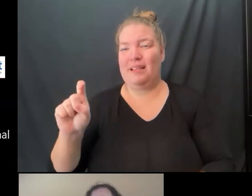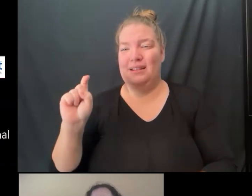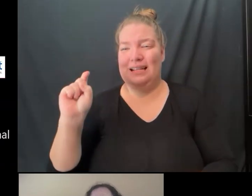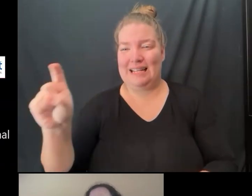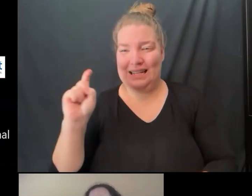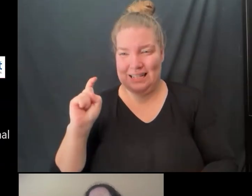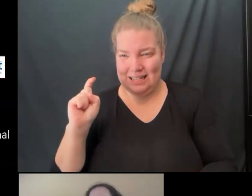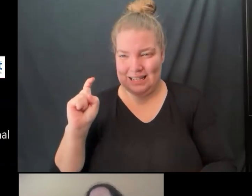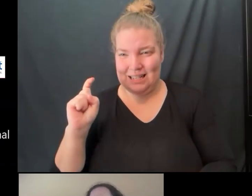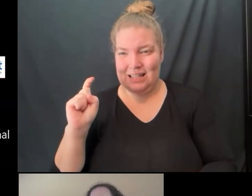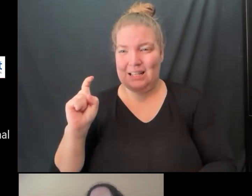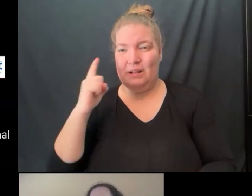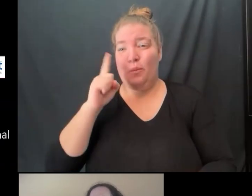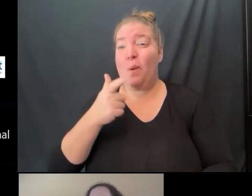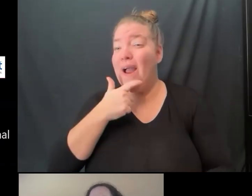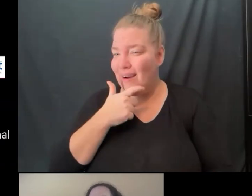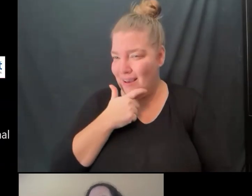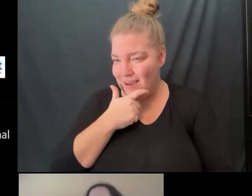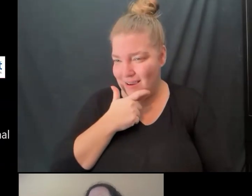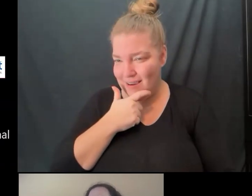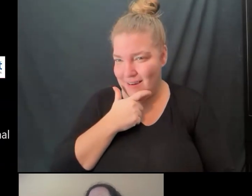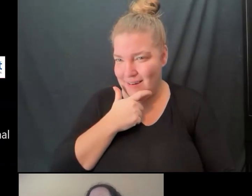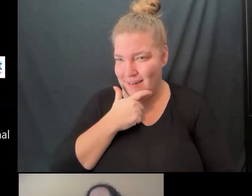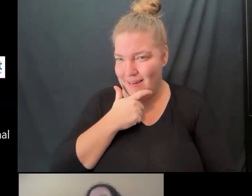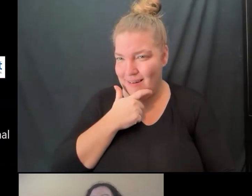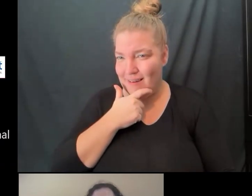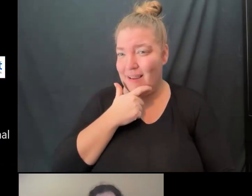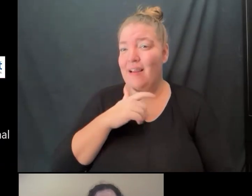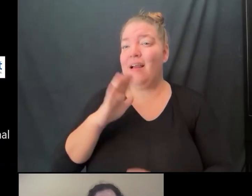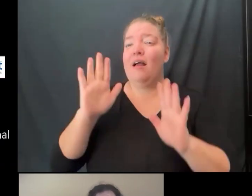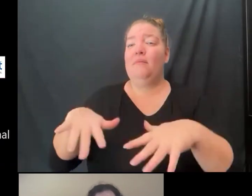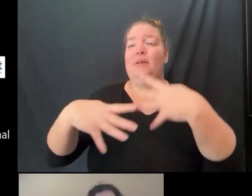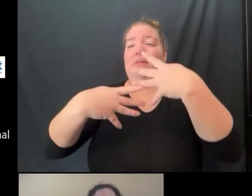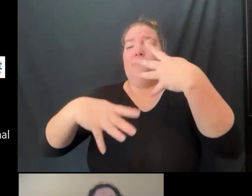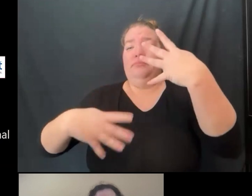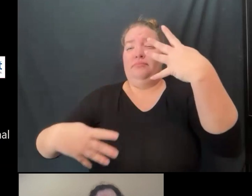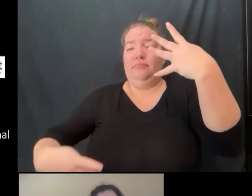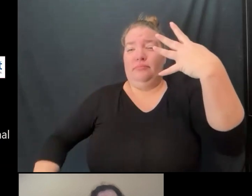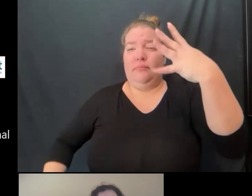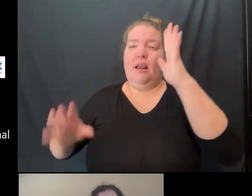And then in there, you'll find there's a dropdown menu to get to French. Now, the English captions, they are professionally